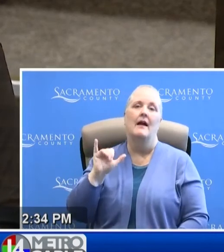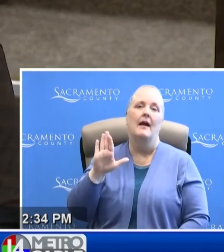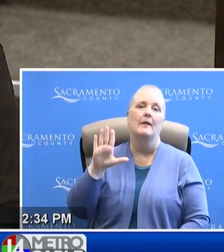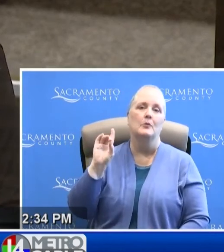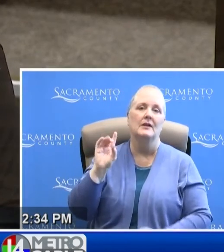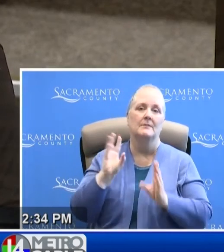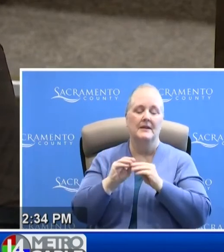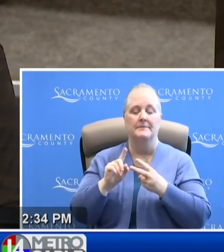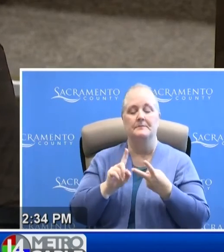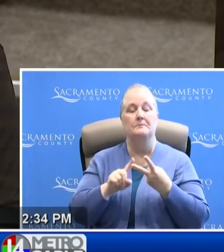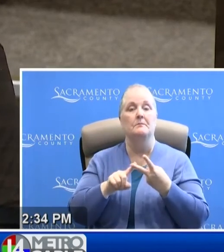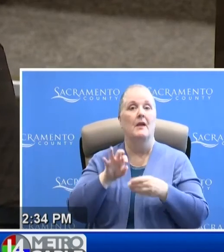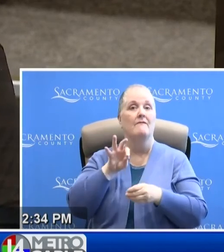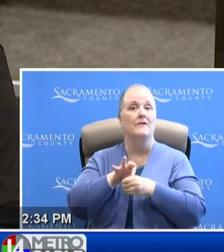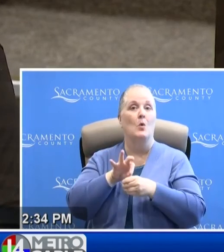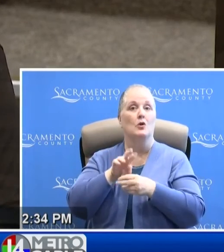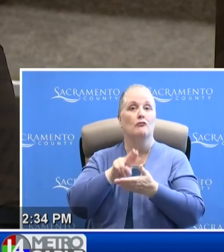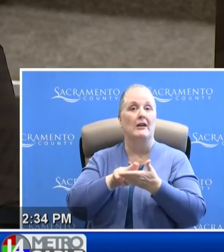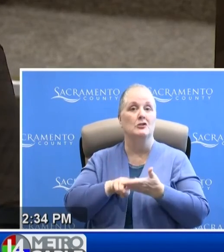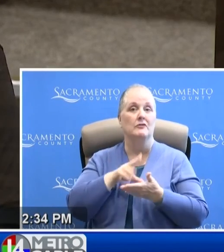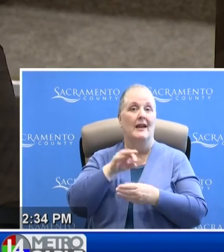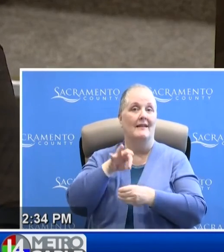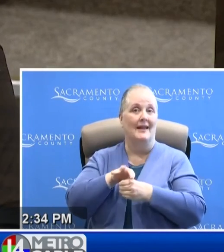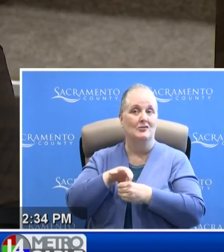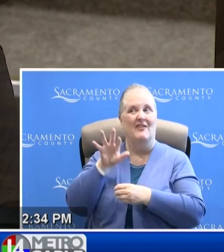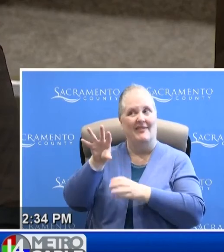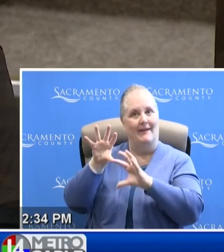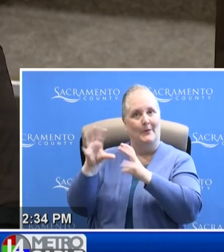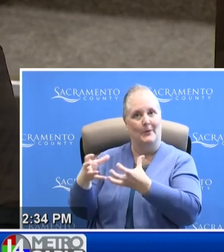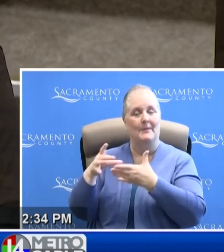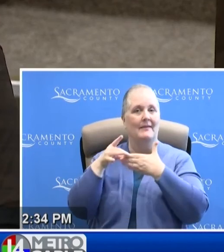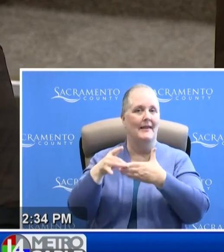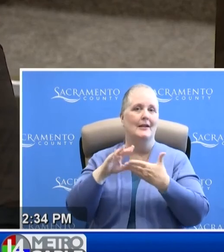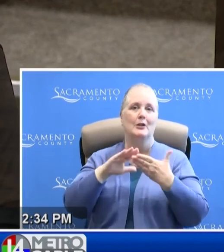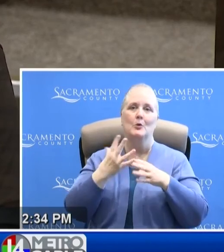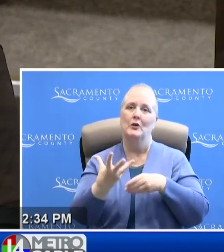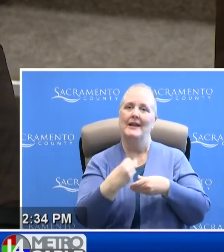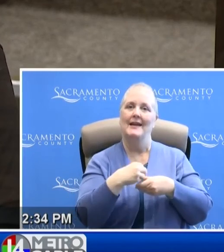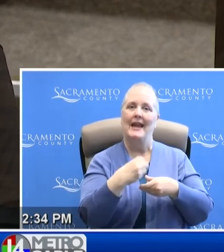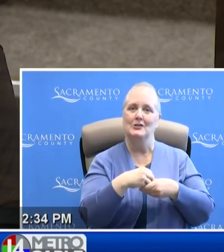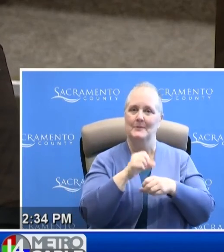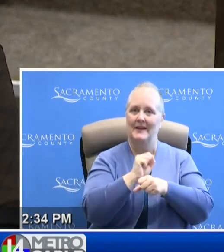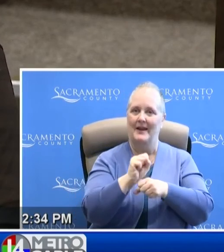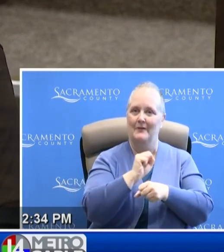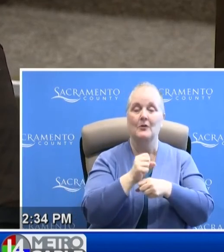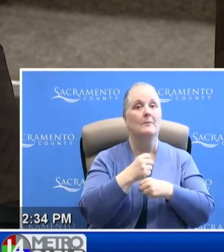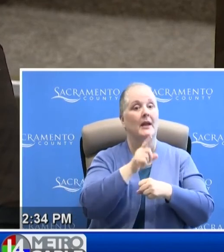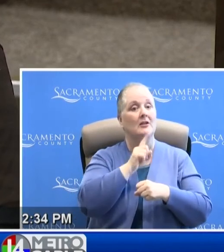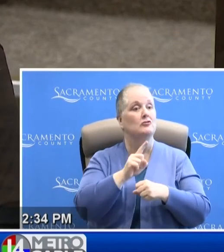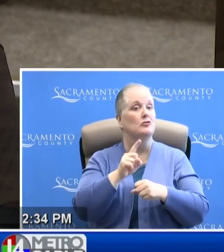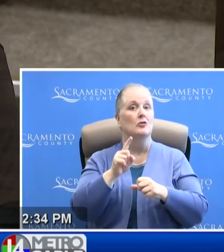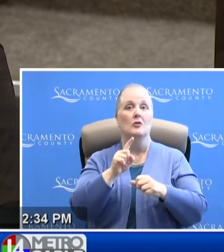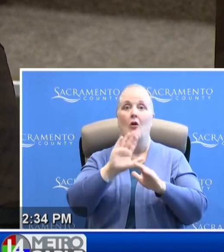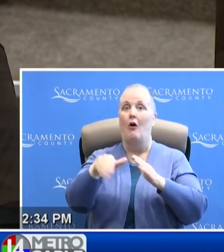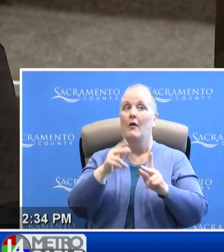voter registration and elections led the community engagement efforts, ensuring all interested stakeholders were informed